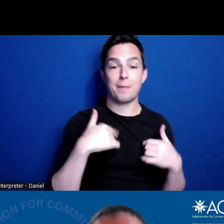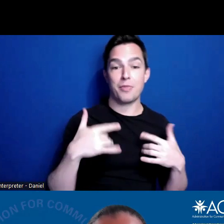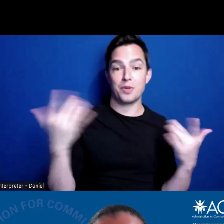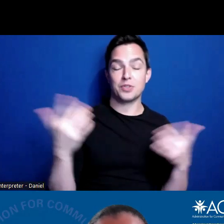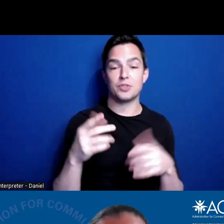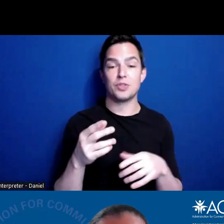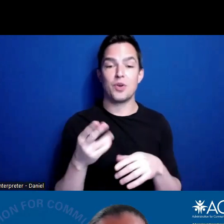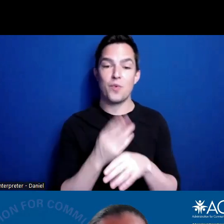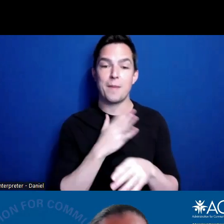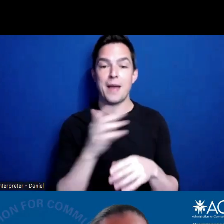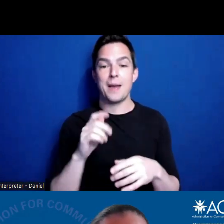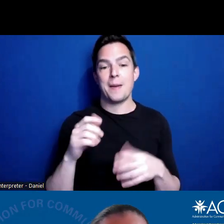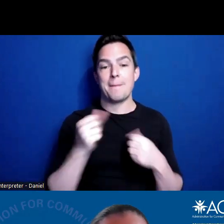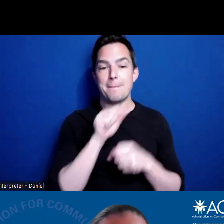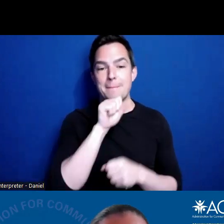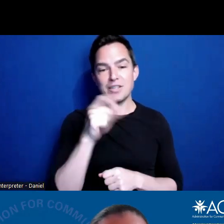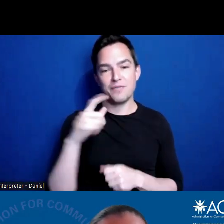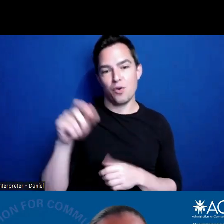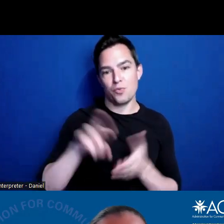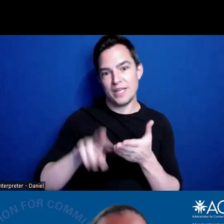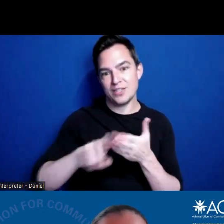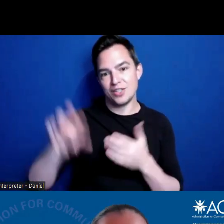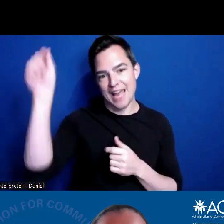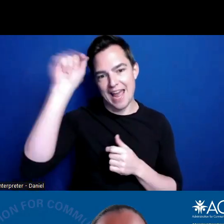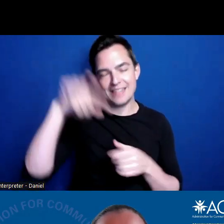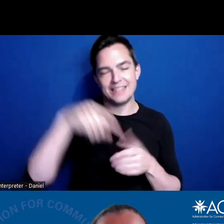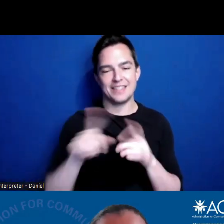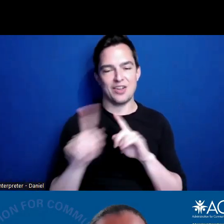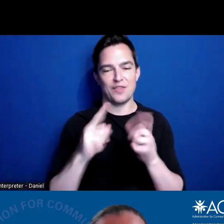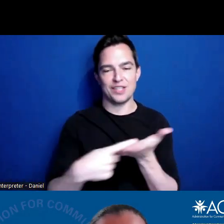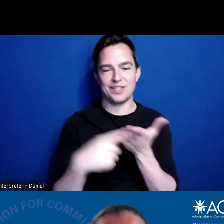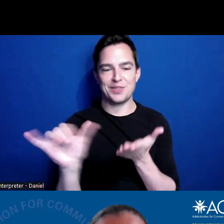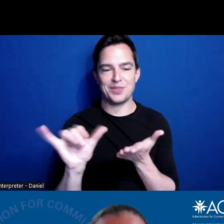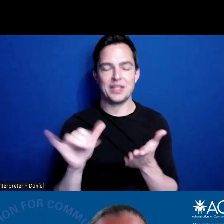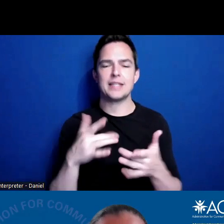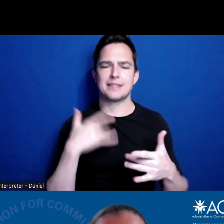for research hat in this conversation too. It's exciting to be able to truly bring together both